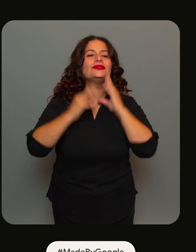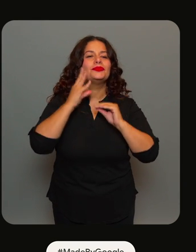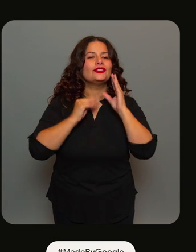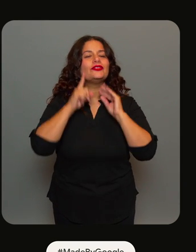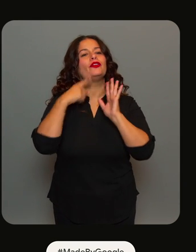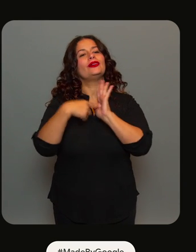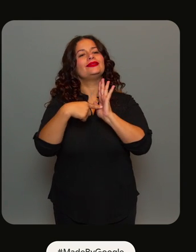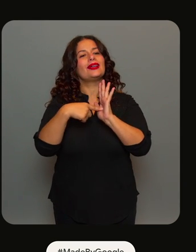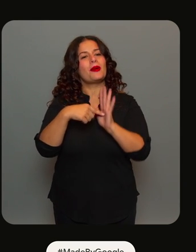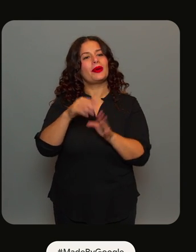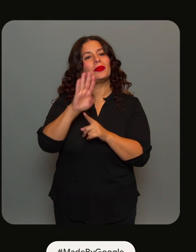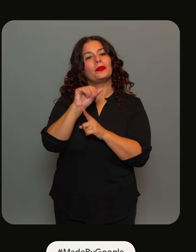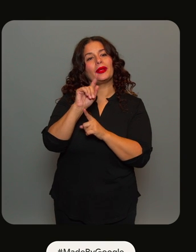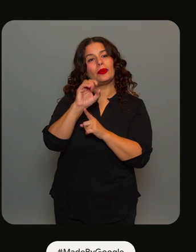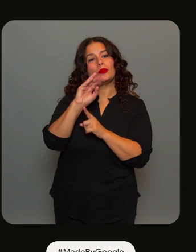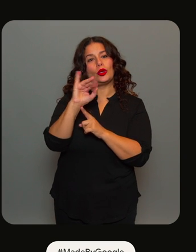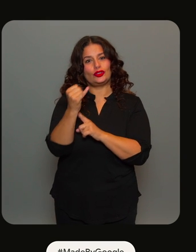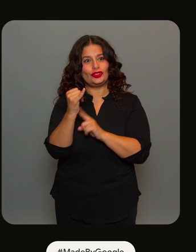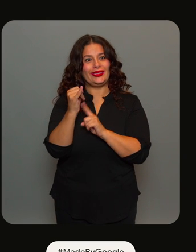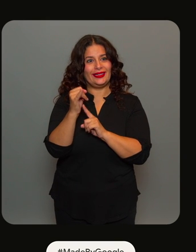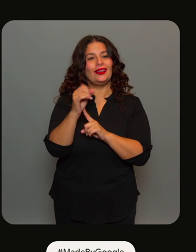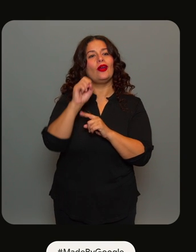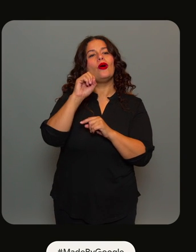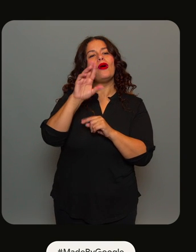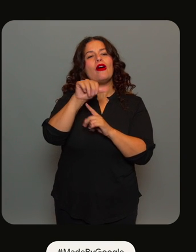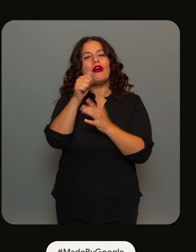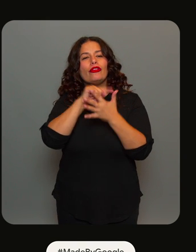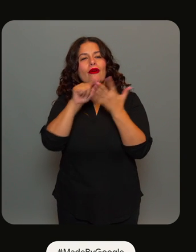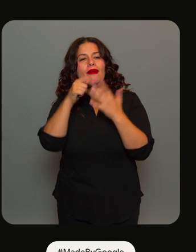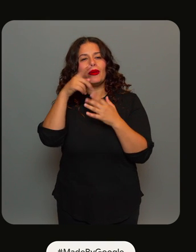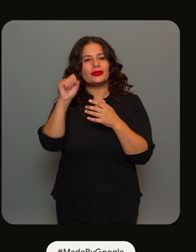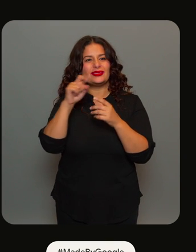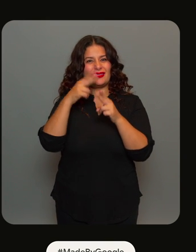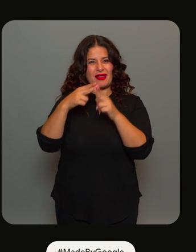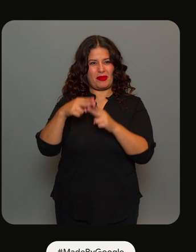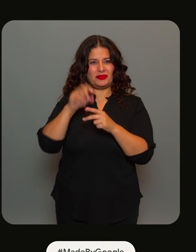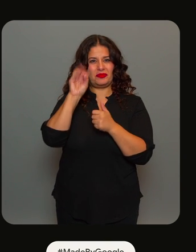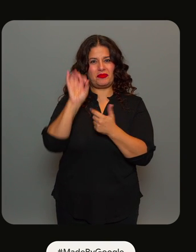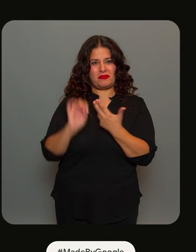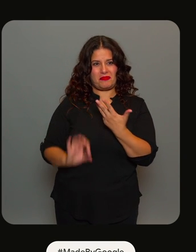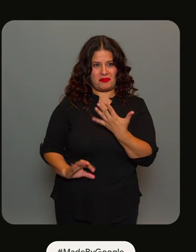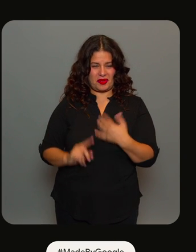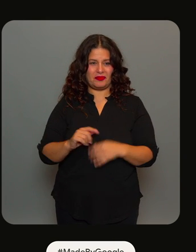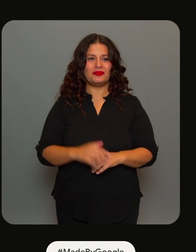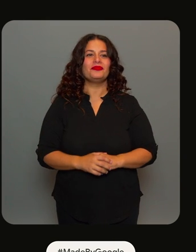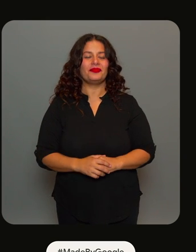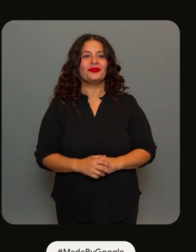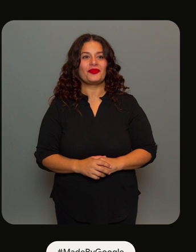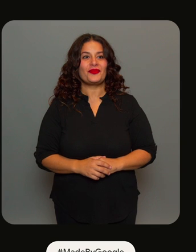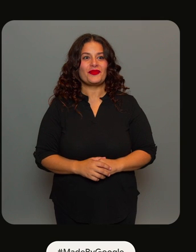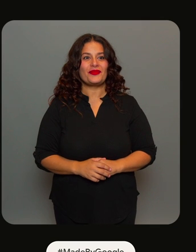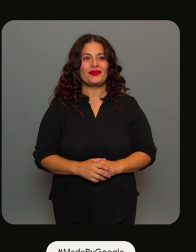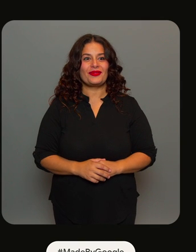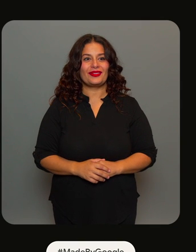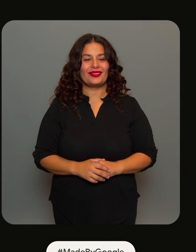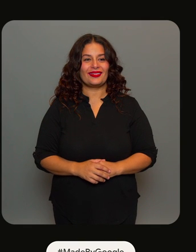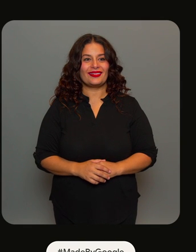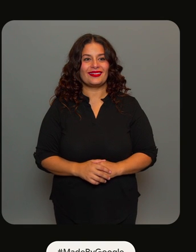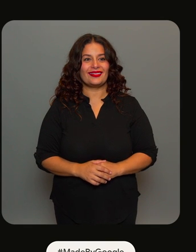like Line, Adidas Running, Strava, Calm, Spotify, and so many more.